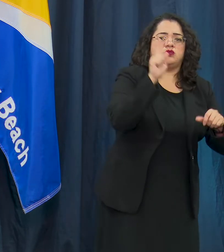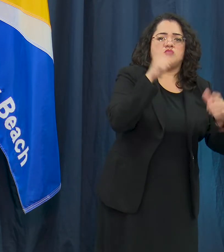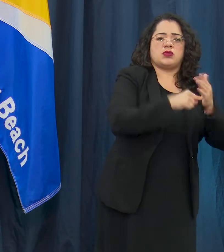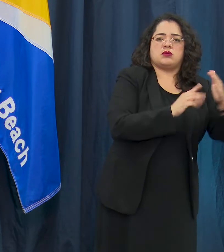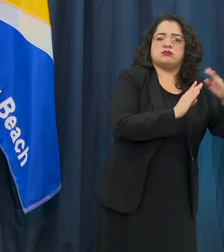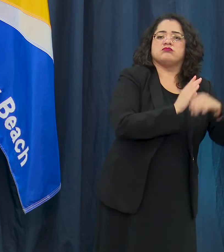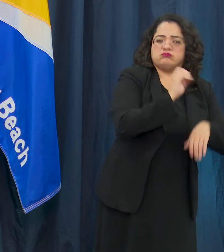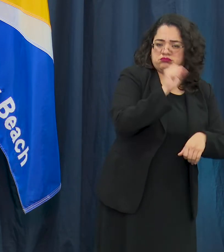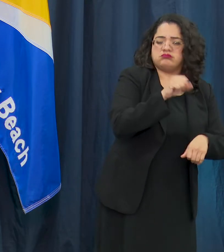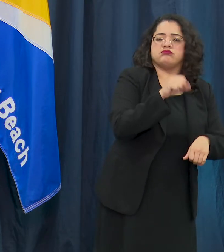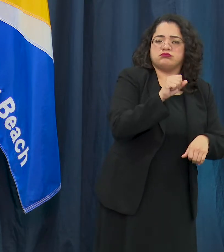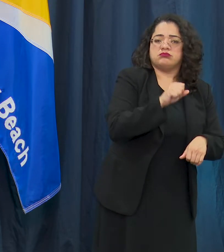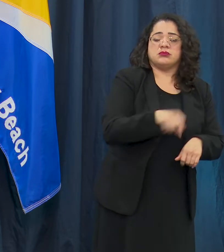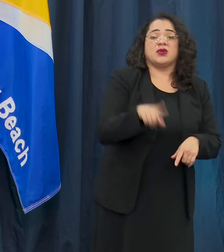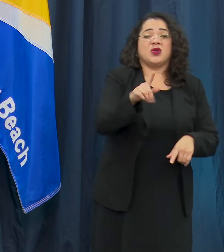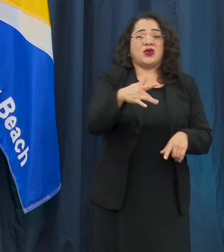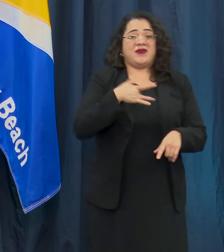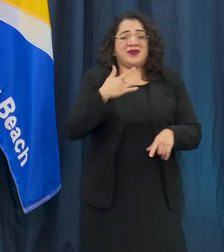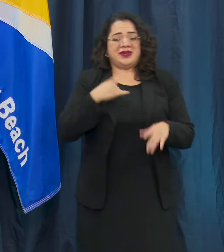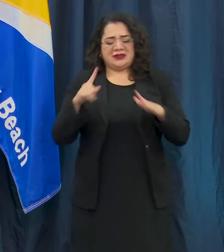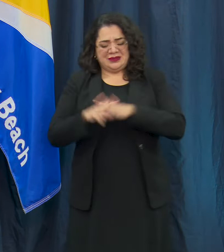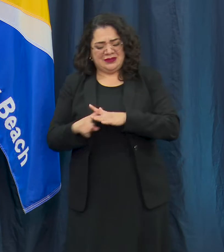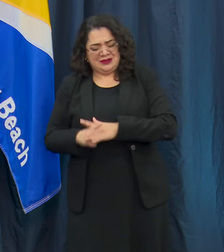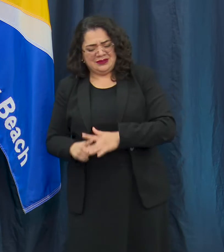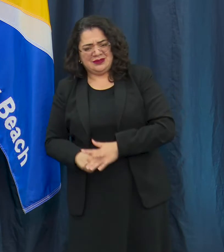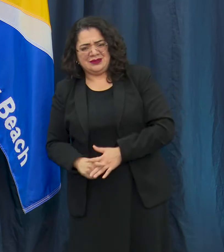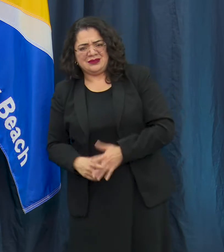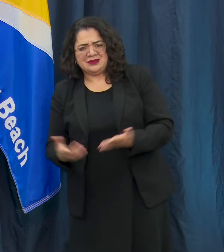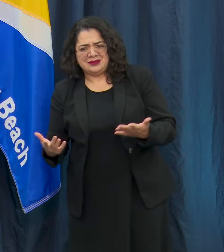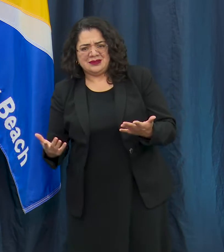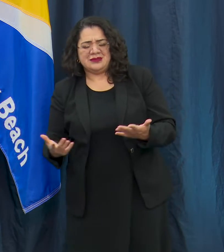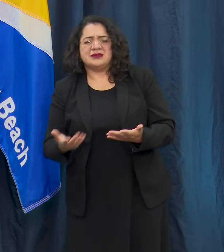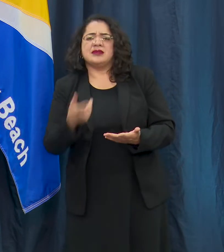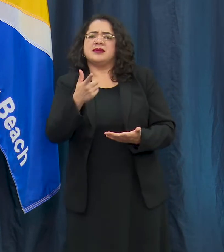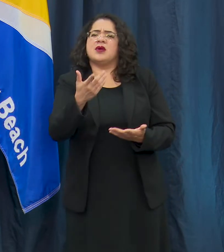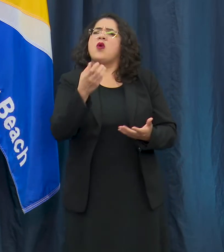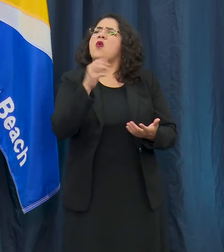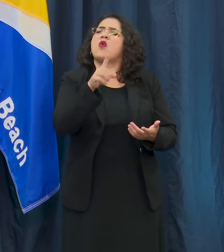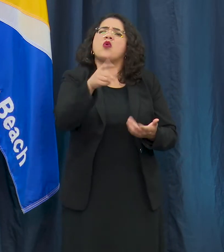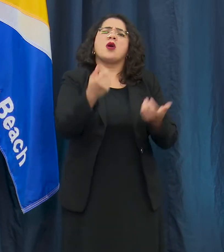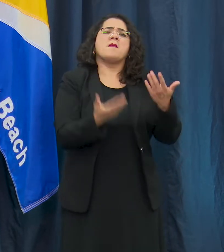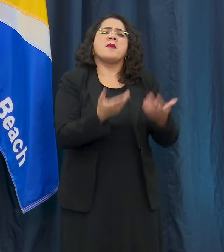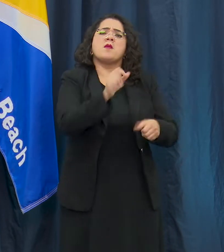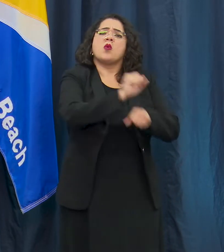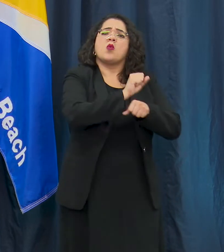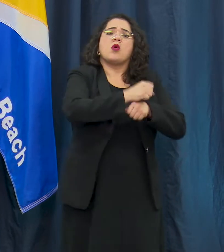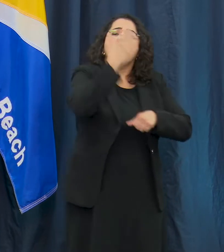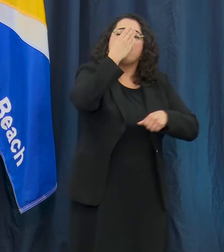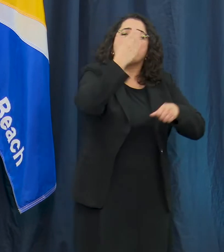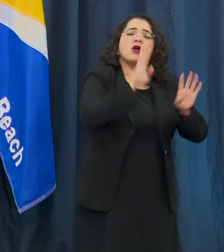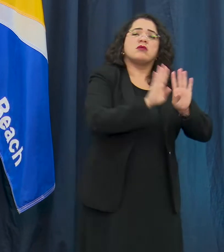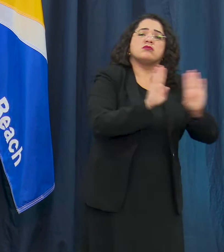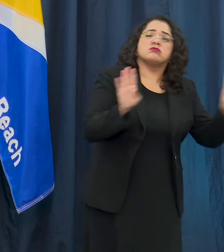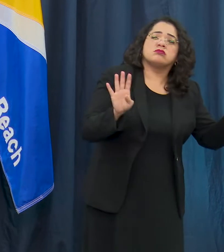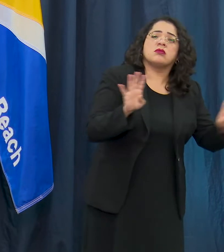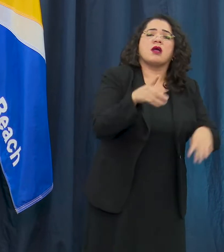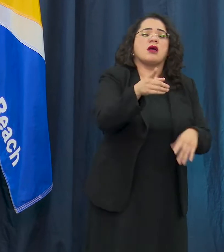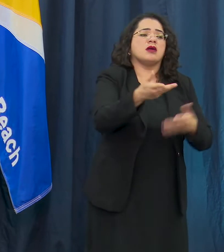please get tested or if you're working, you may not have symptoms but you're working on the front lines. You're a grocery worker, or a nurse, a